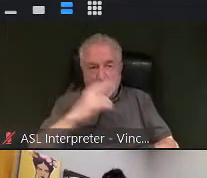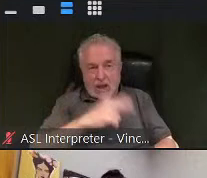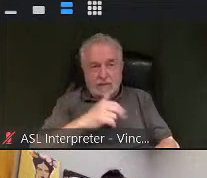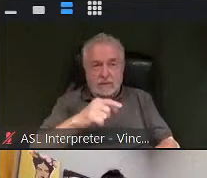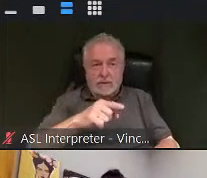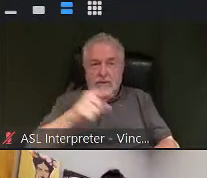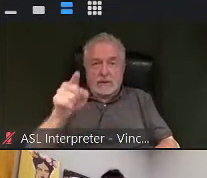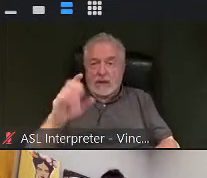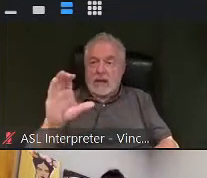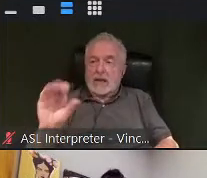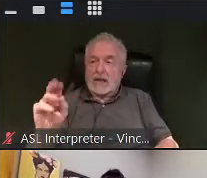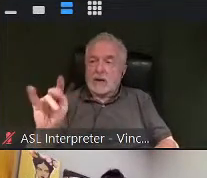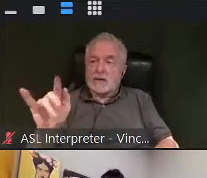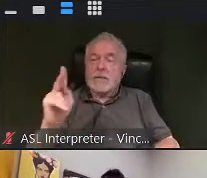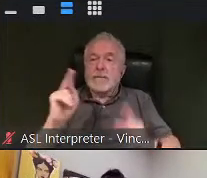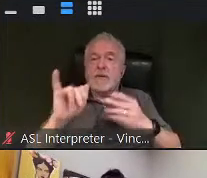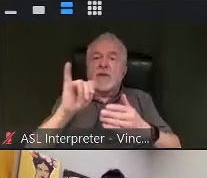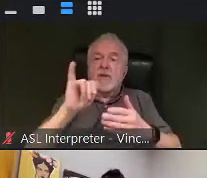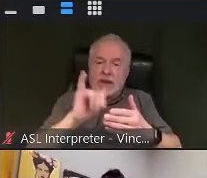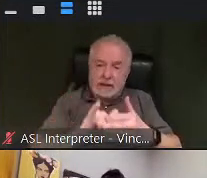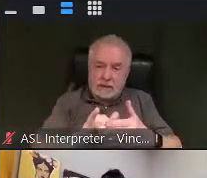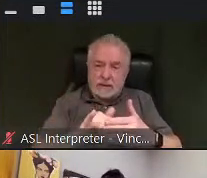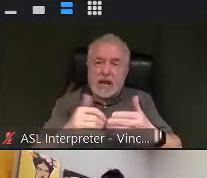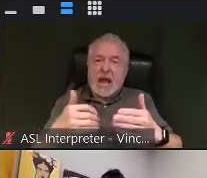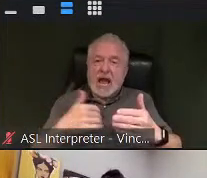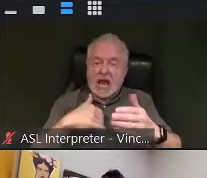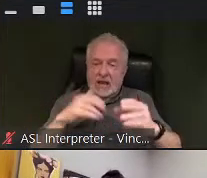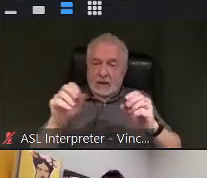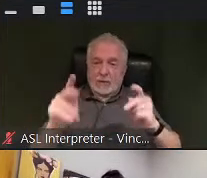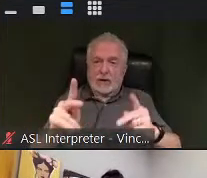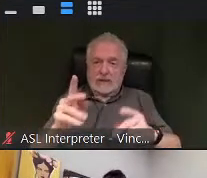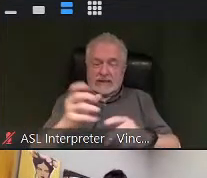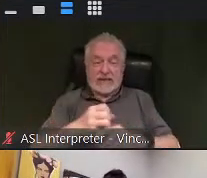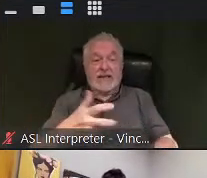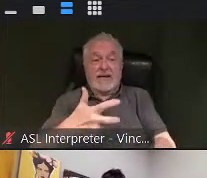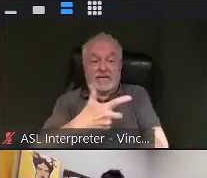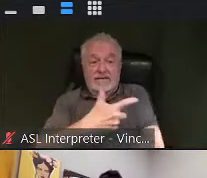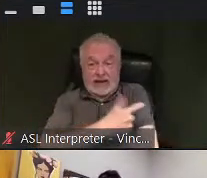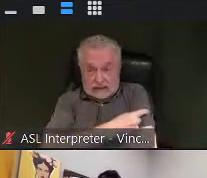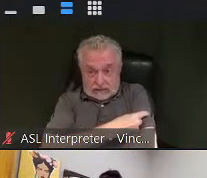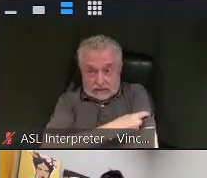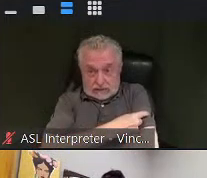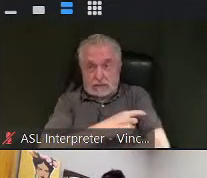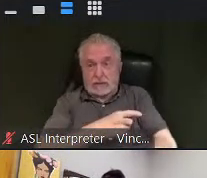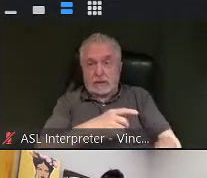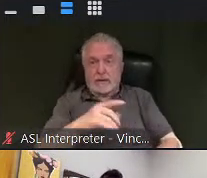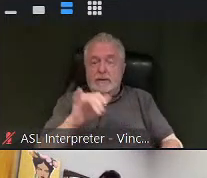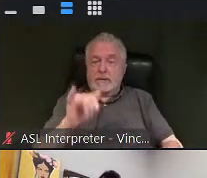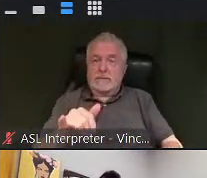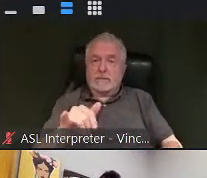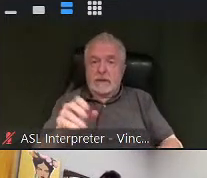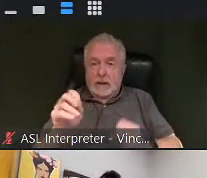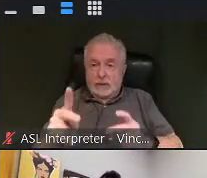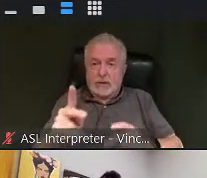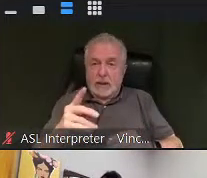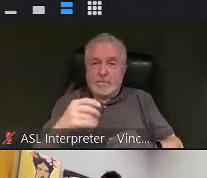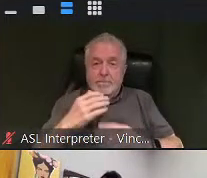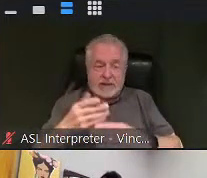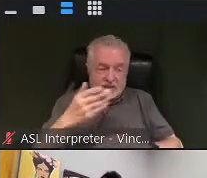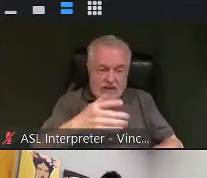county are people that have the opportunity to get the vaccine. And the opportunity has been there for a long time.